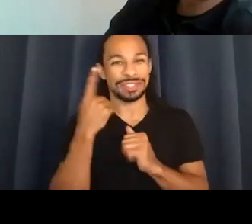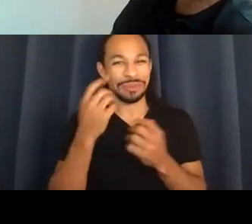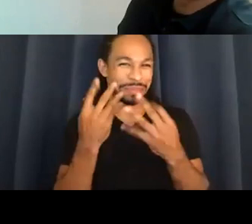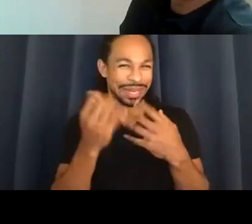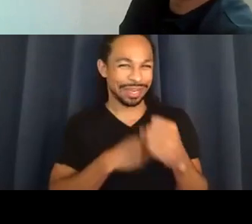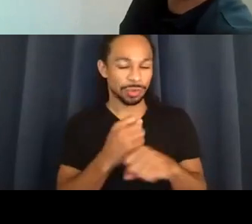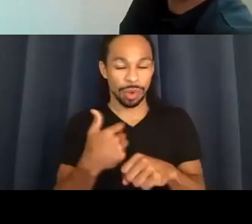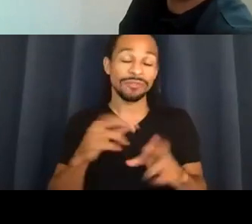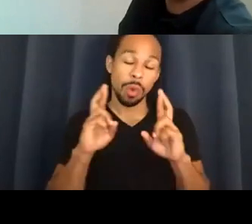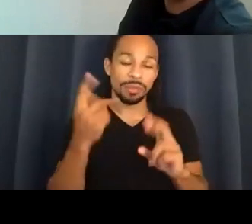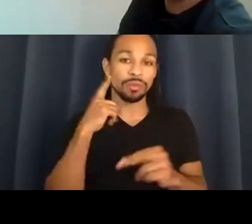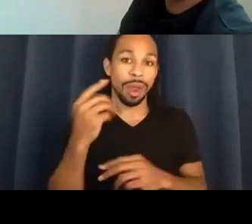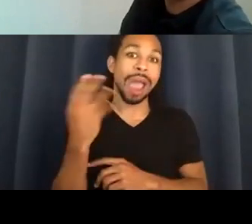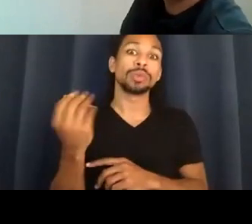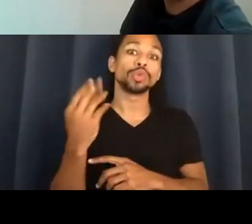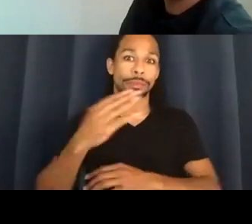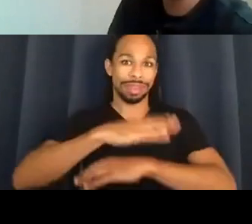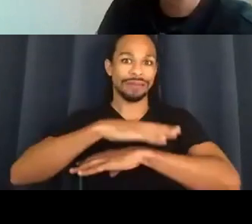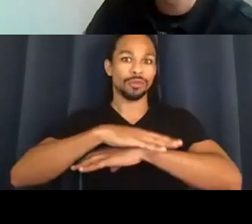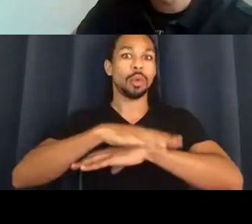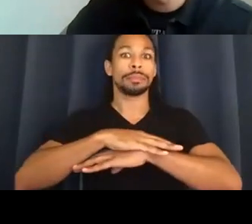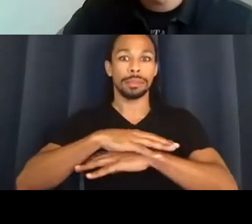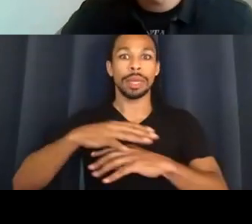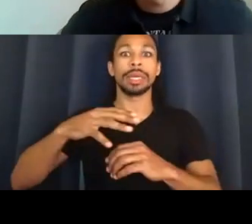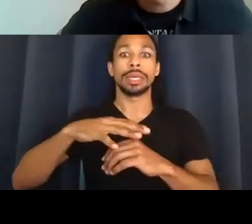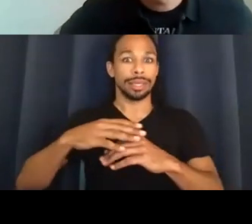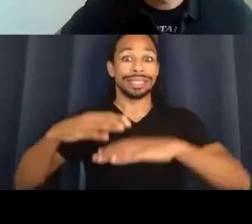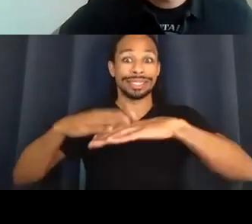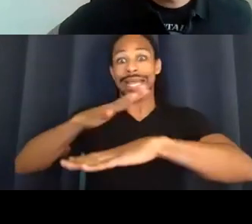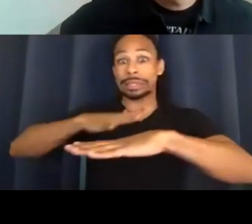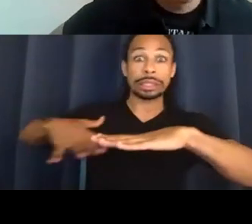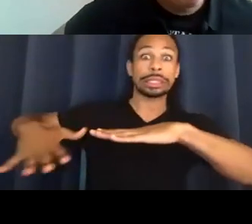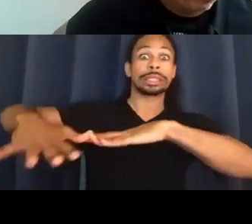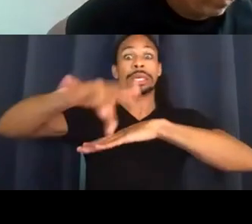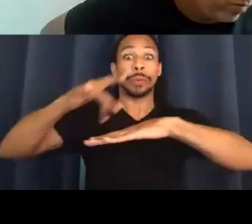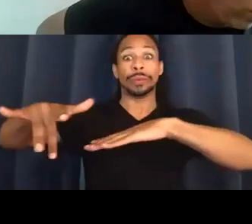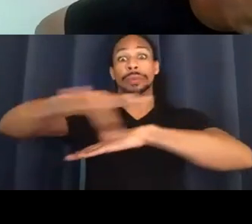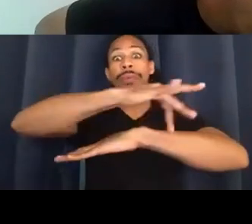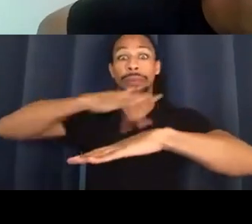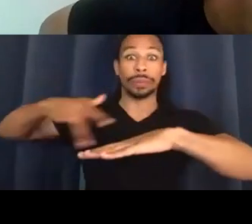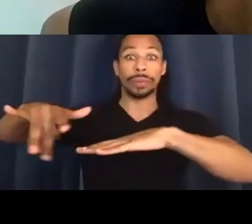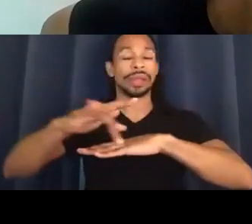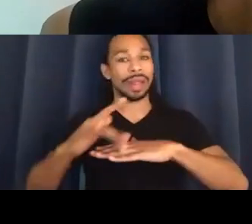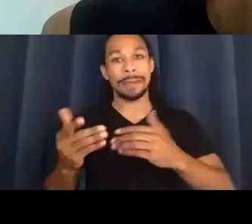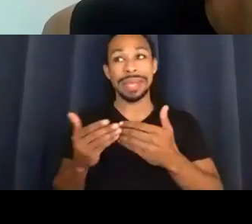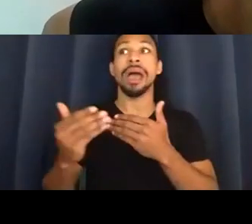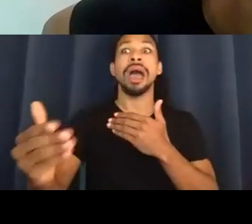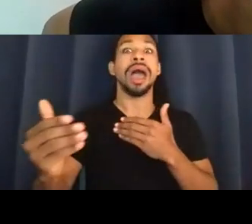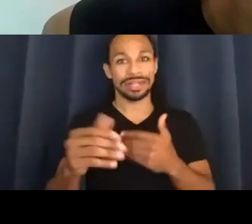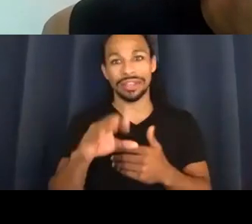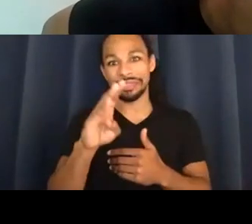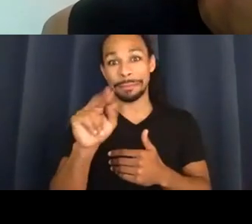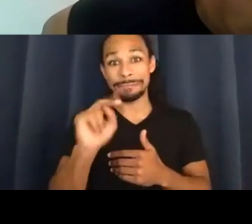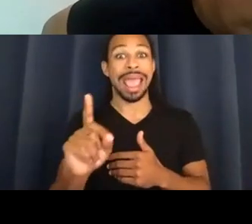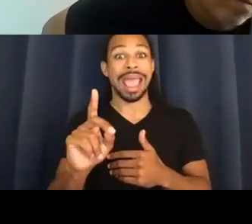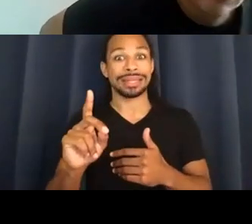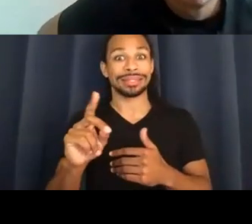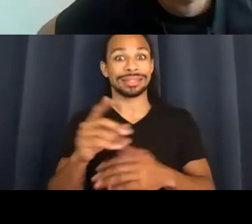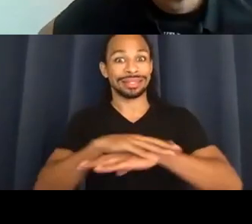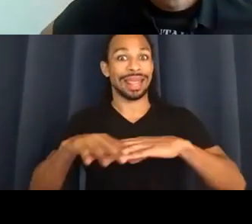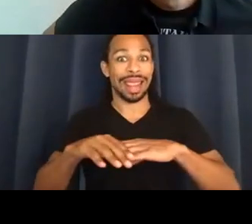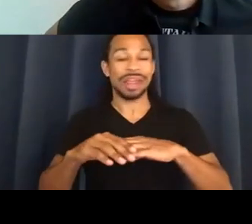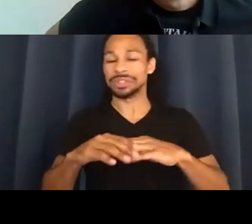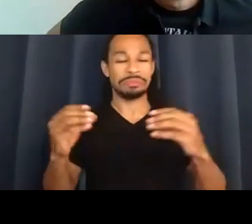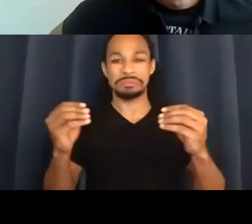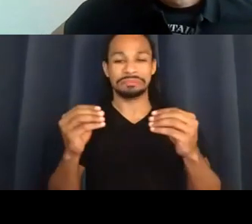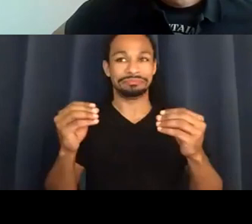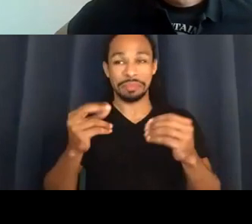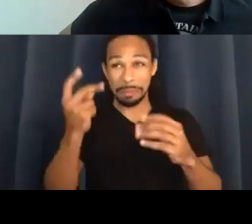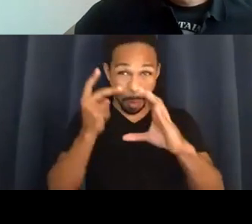platform, way beyond the band stage, way beyond the band stage, so installations, street performances,